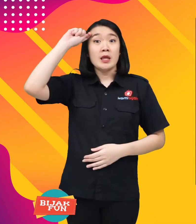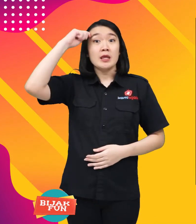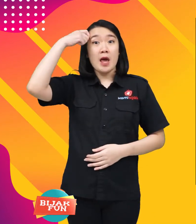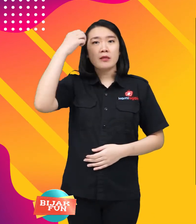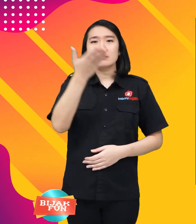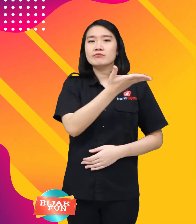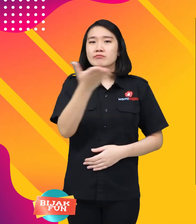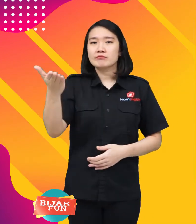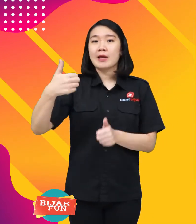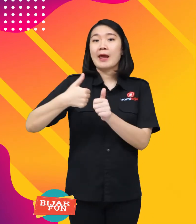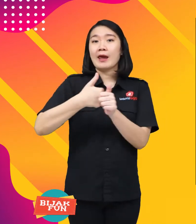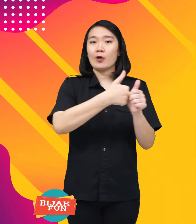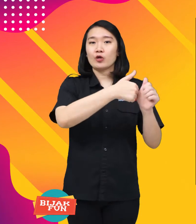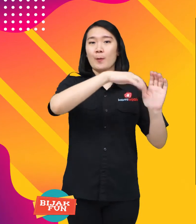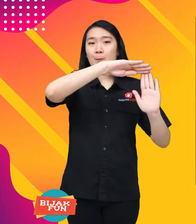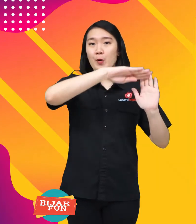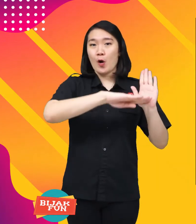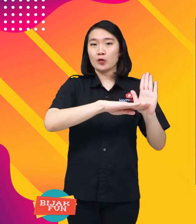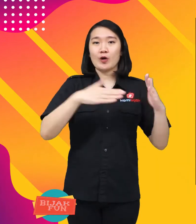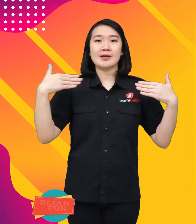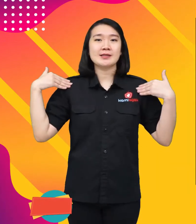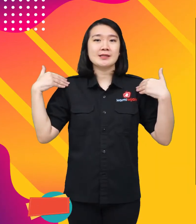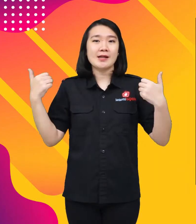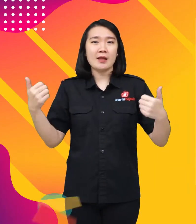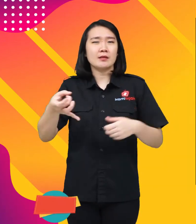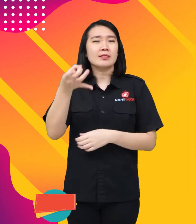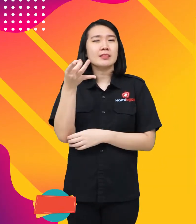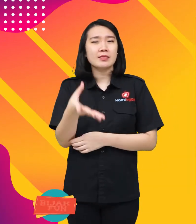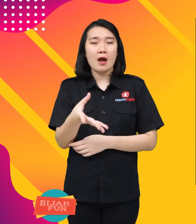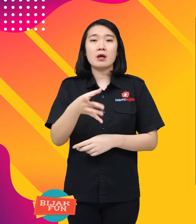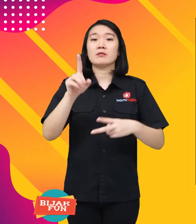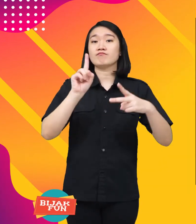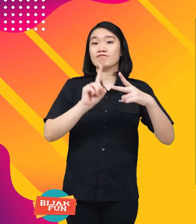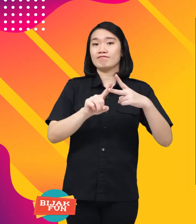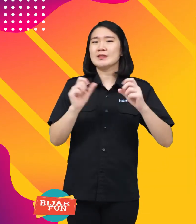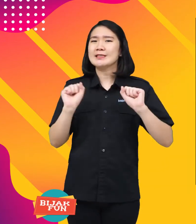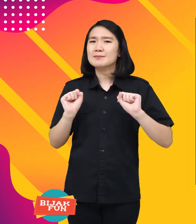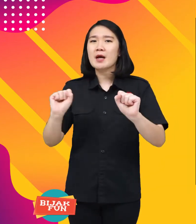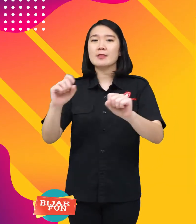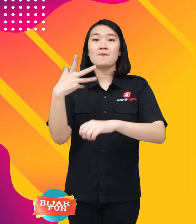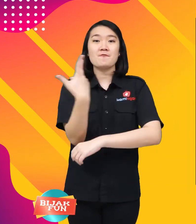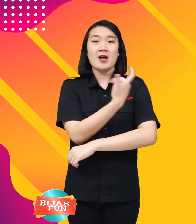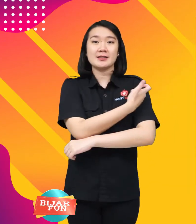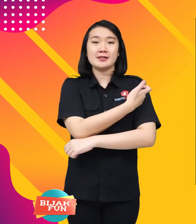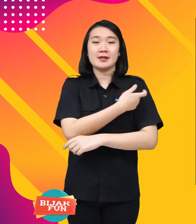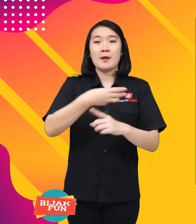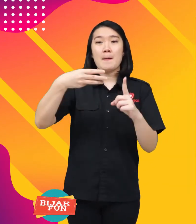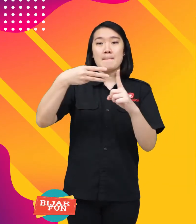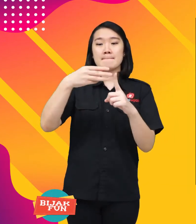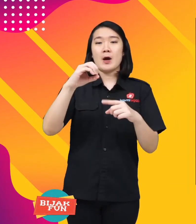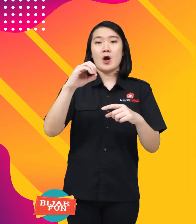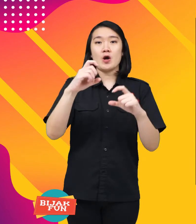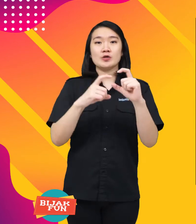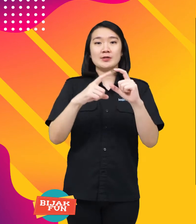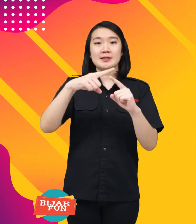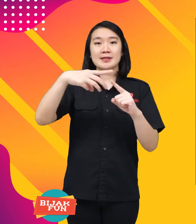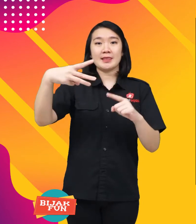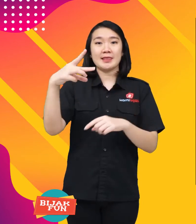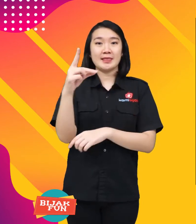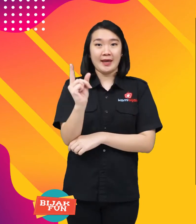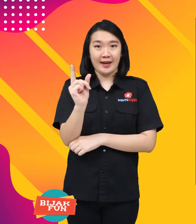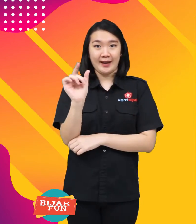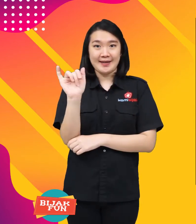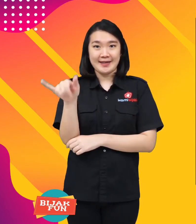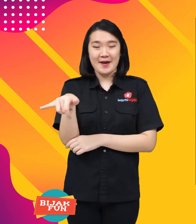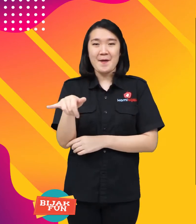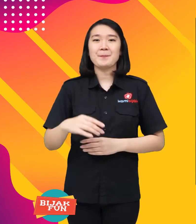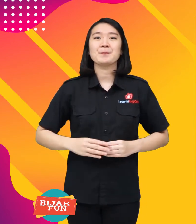Remember you guys still obey the health prokes strictly and get a booster vaccine right away.